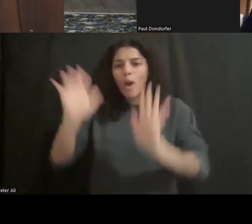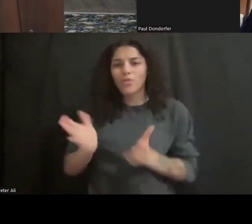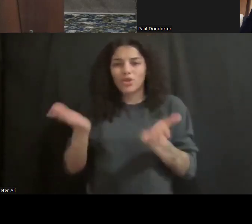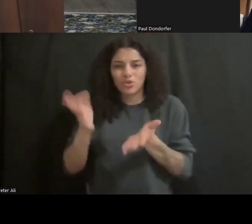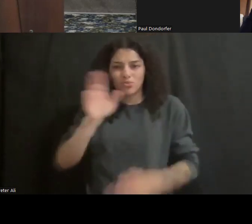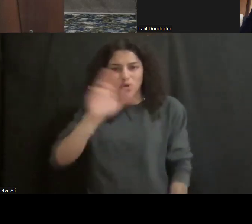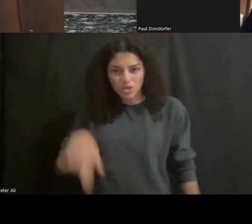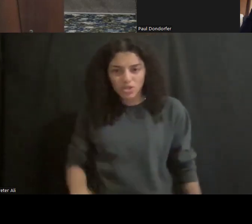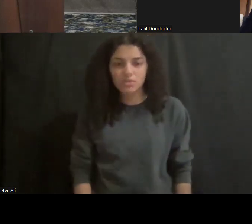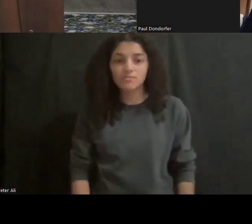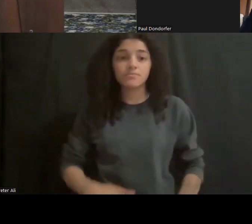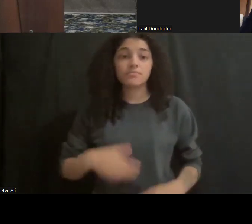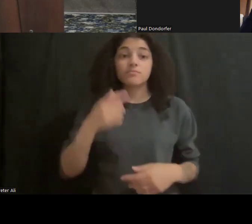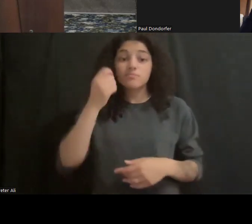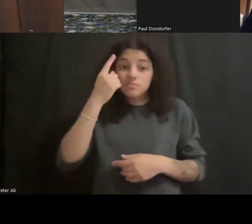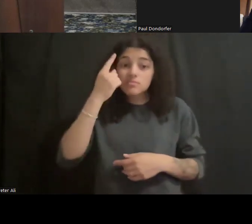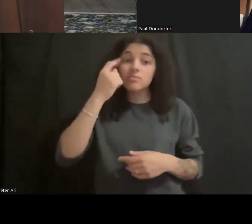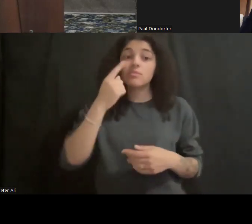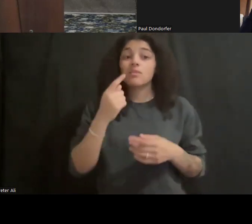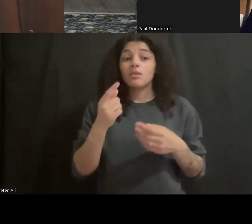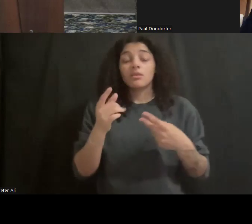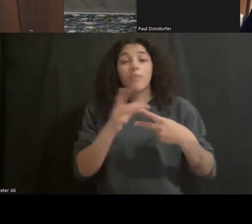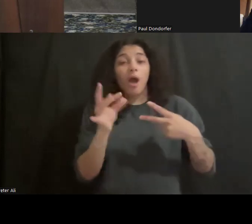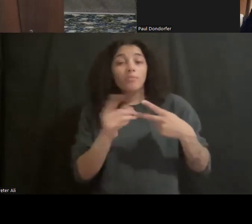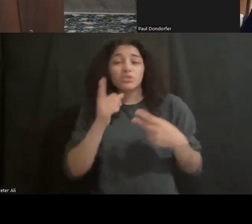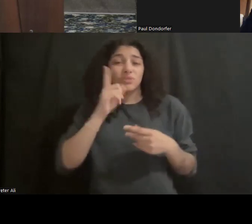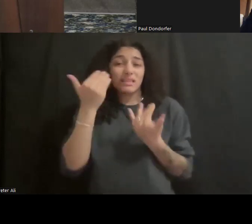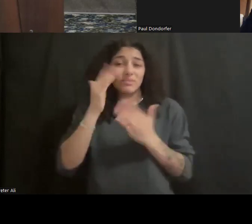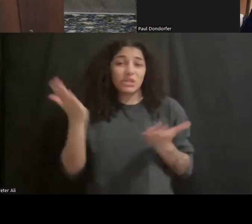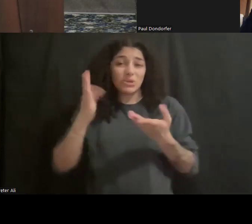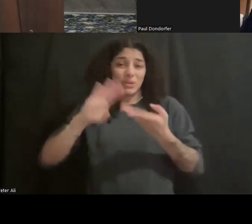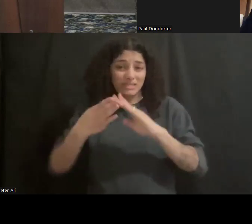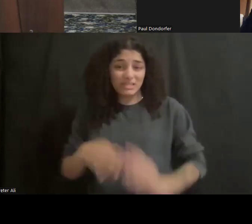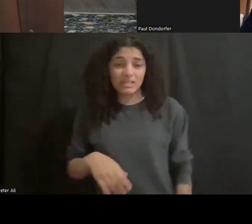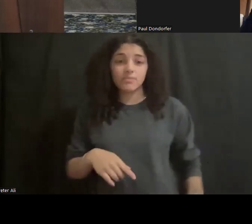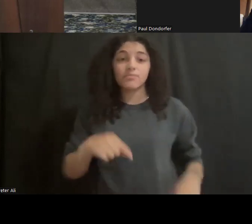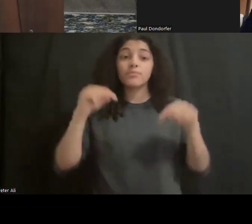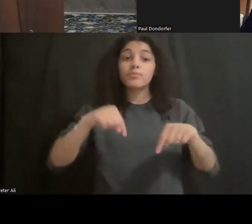has been extremely limited in the city Throughout the city 54 covered bus stops have been replaced